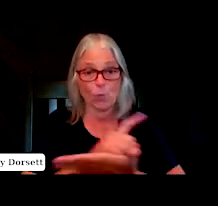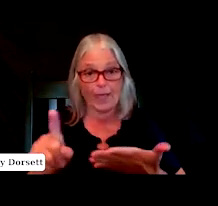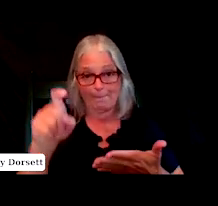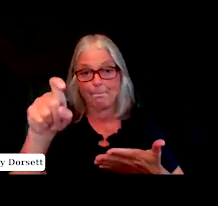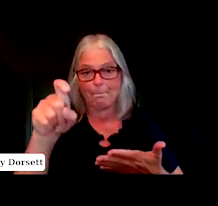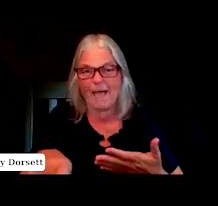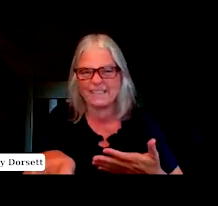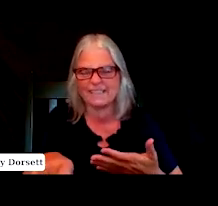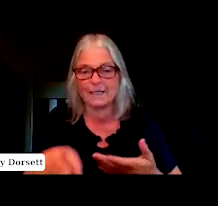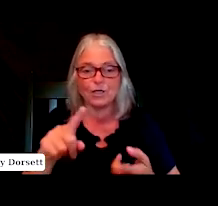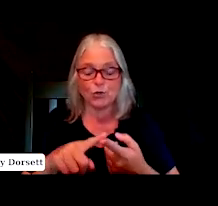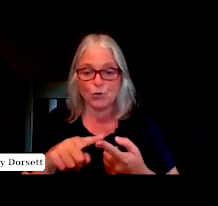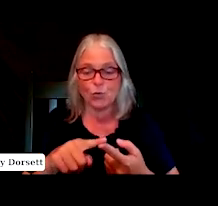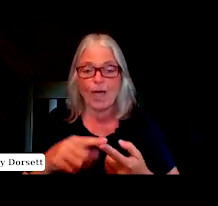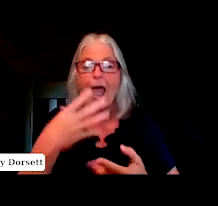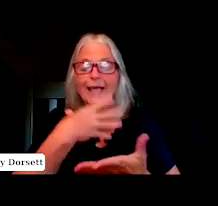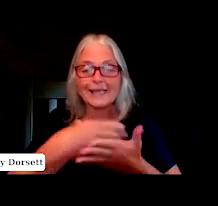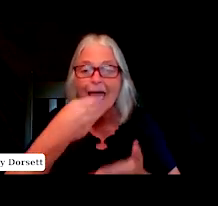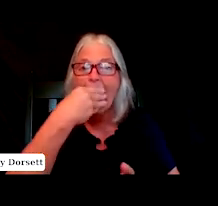To suction, reposition.